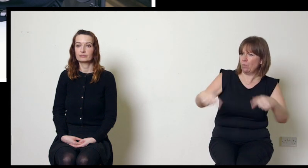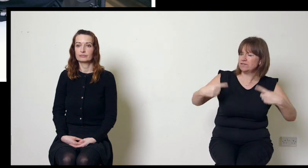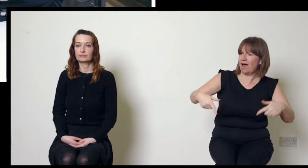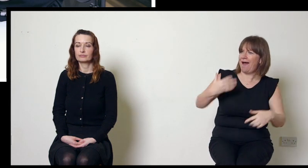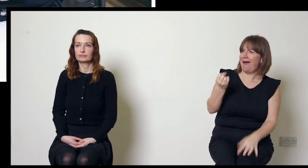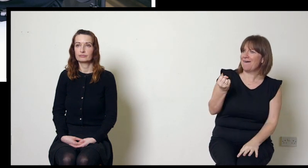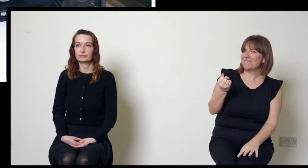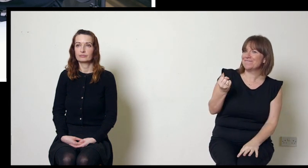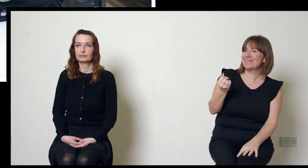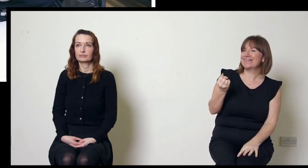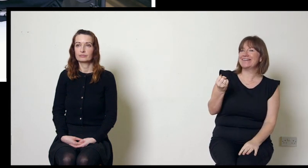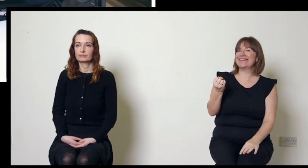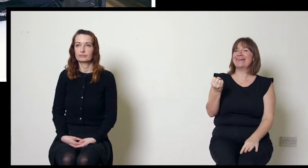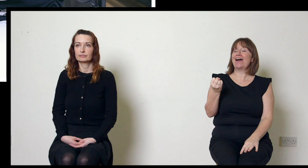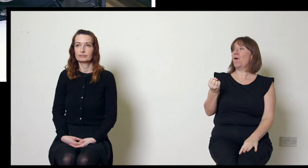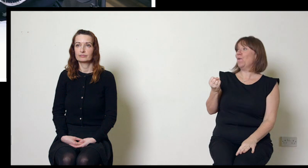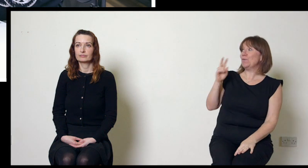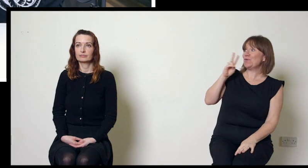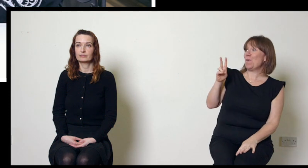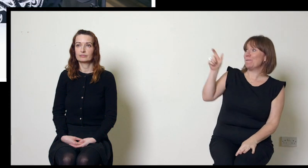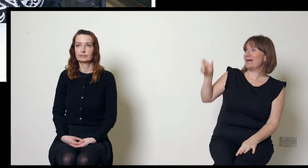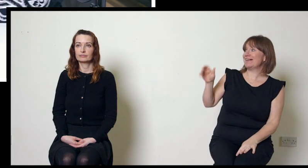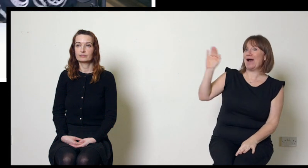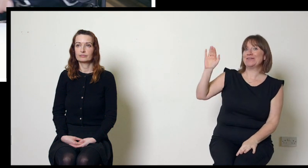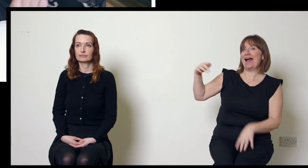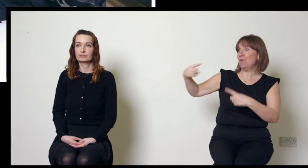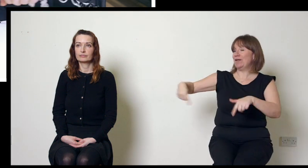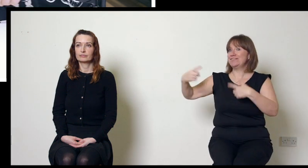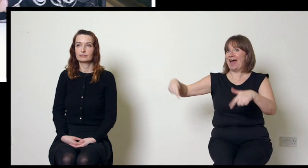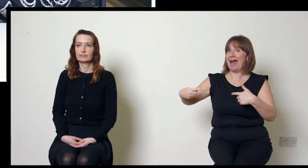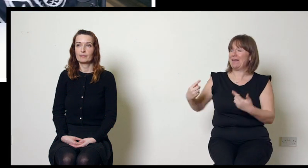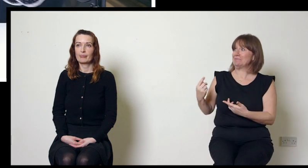And we lovingly commandeered somebody *crosstalk*